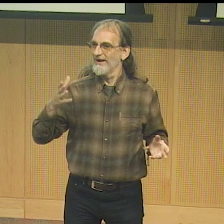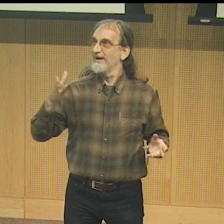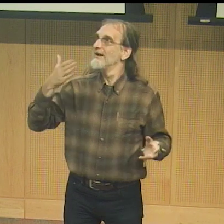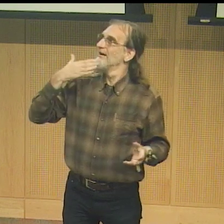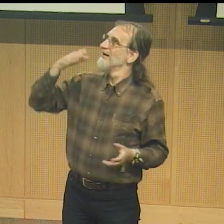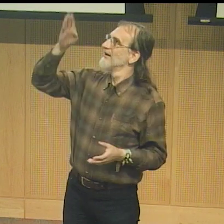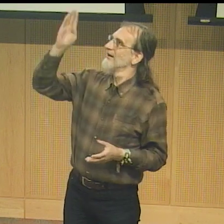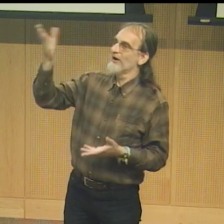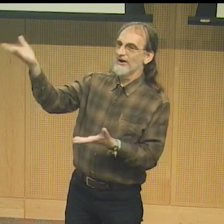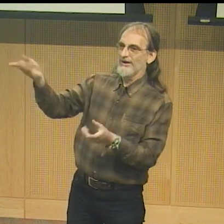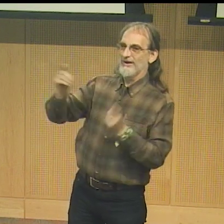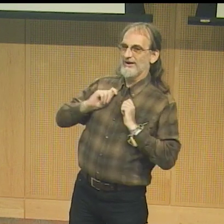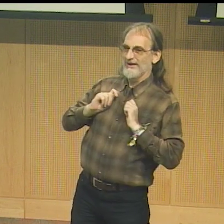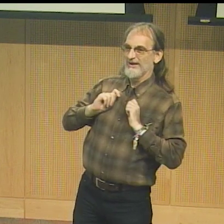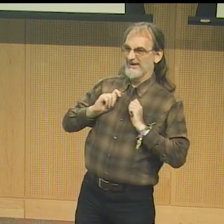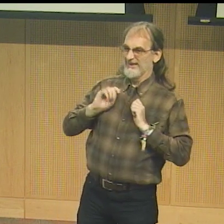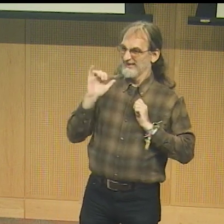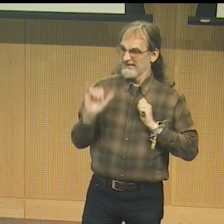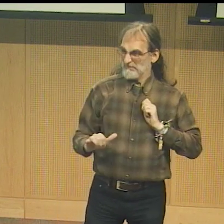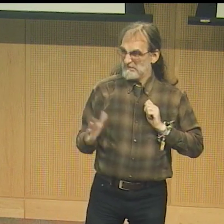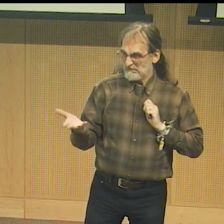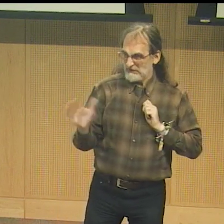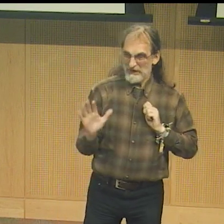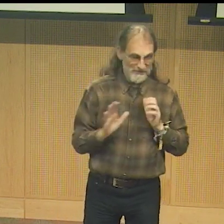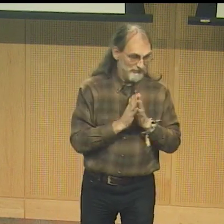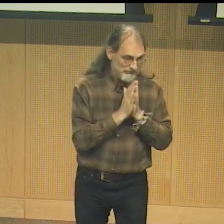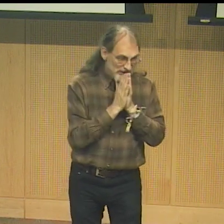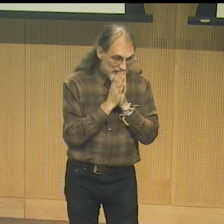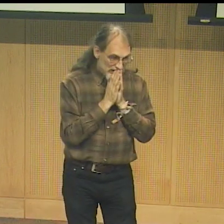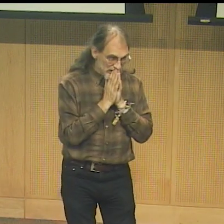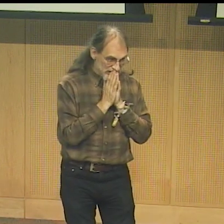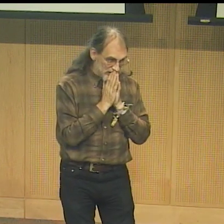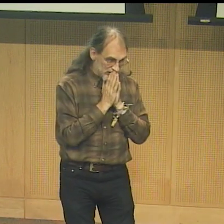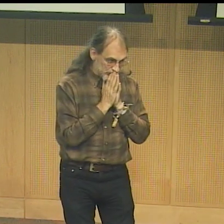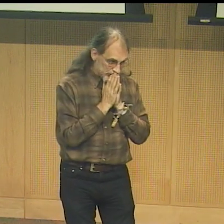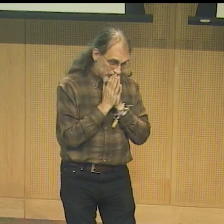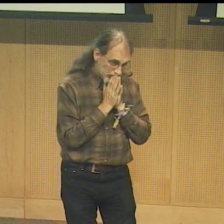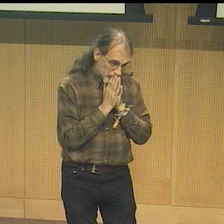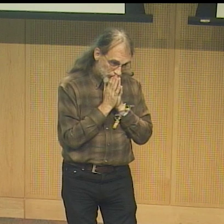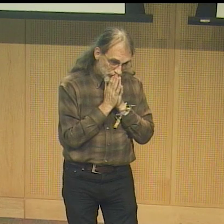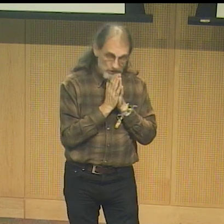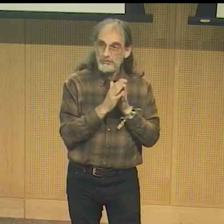They were very proud of their ability to communicate with each other and thanked God for their talents.